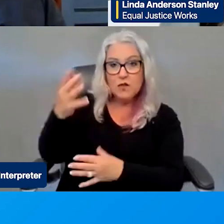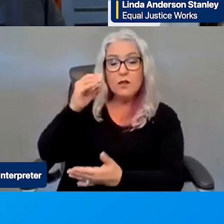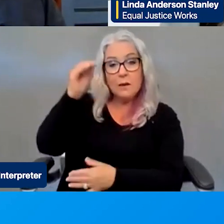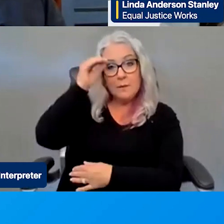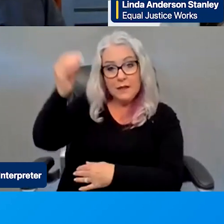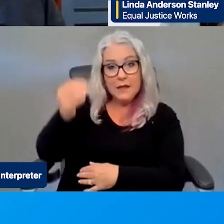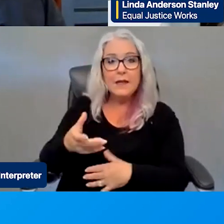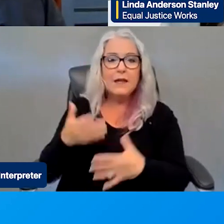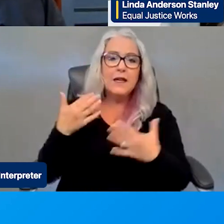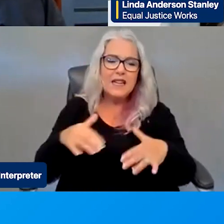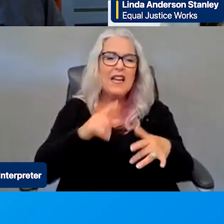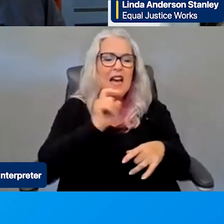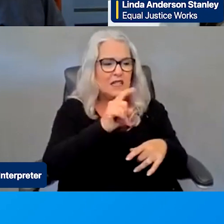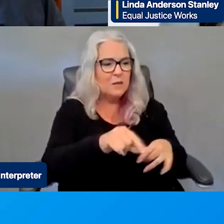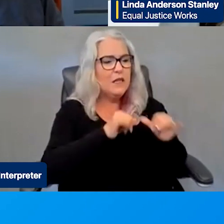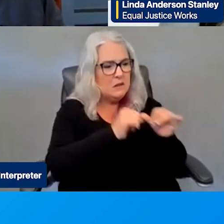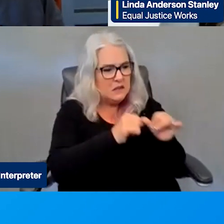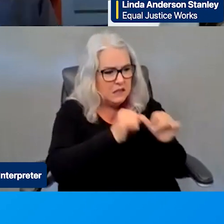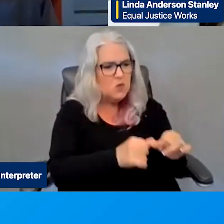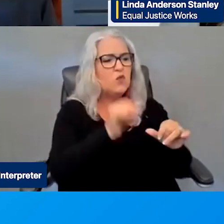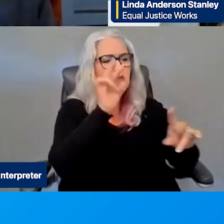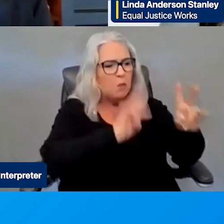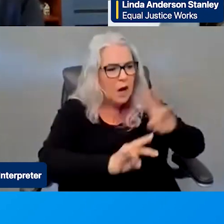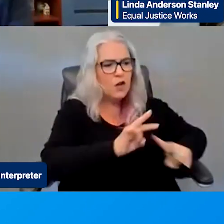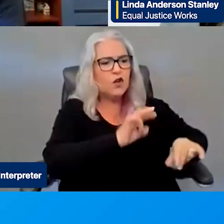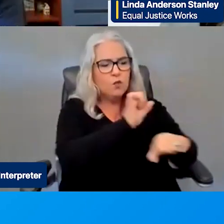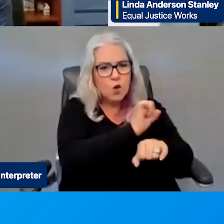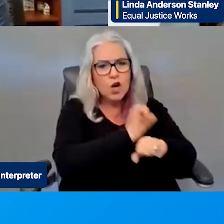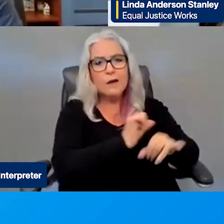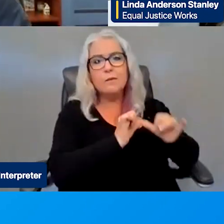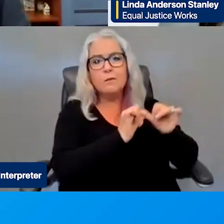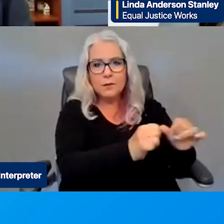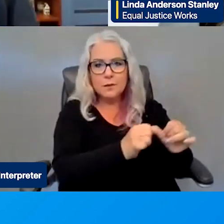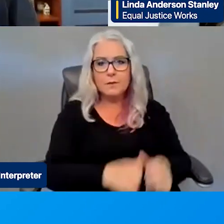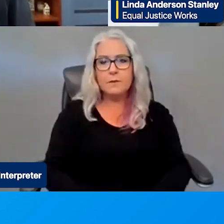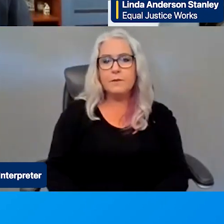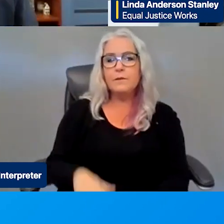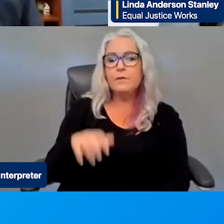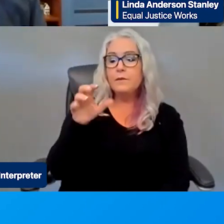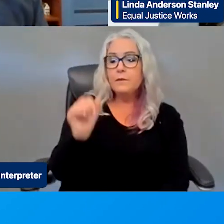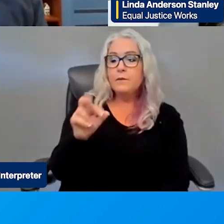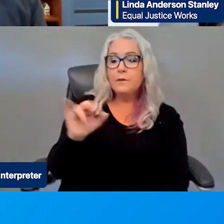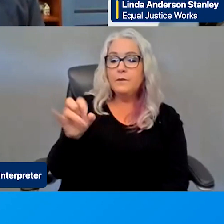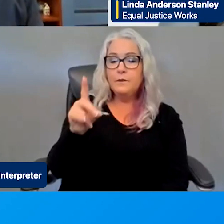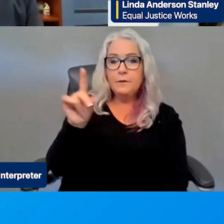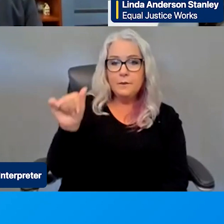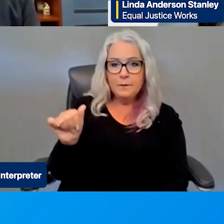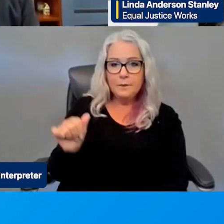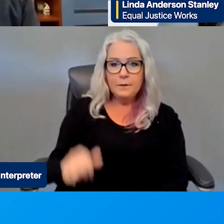Ariadna? ARIADNA GODREAU-AUBER: Yeah. I -- listening to Marc and